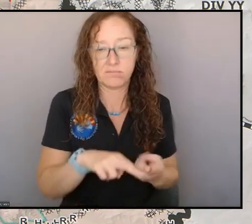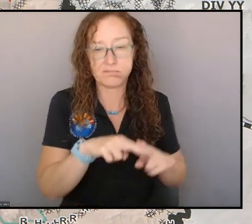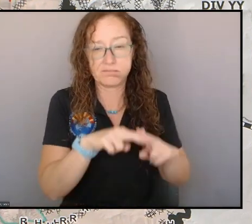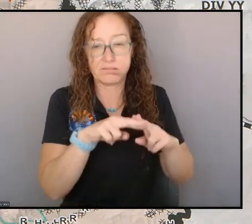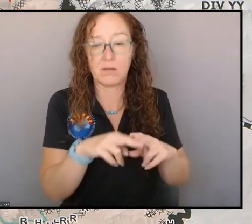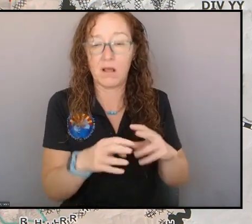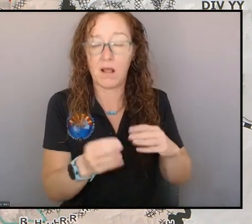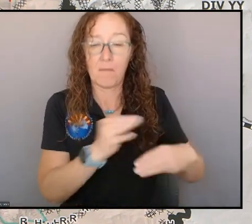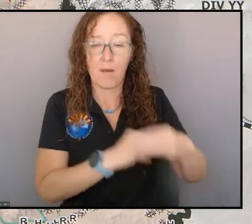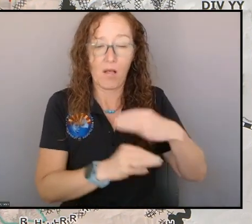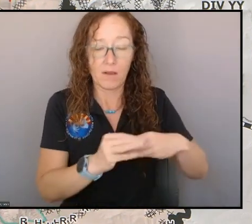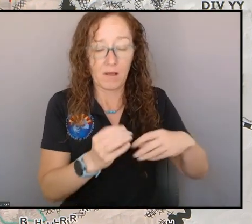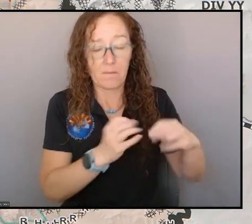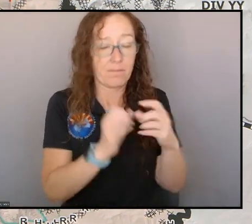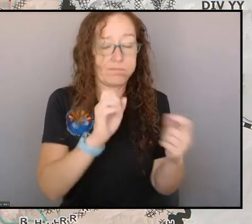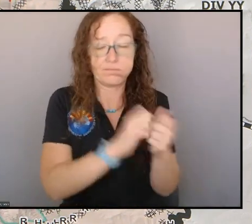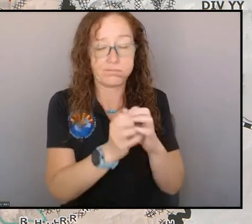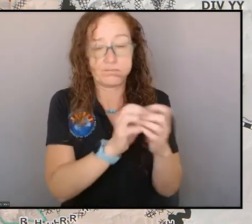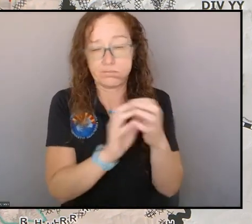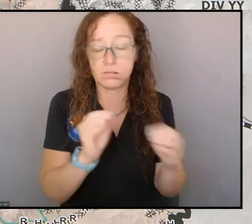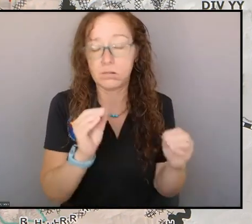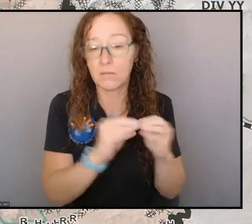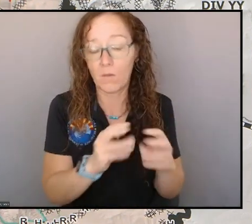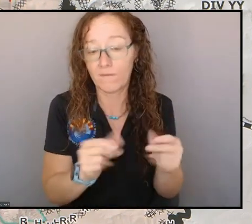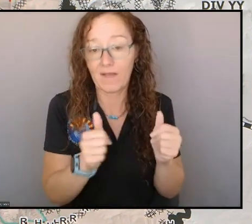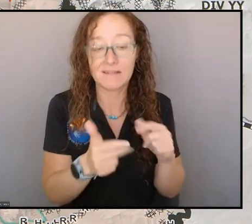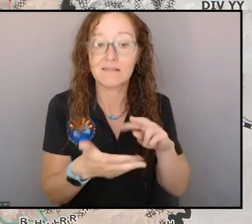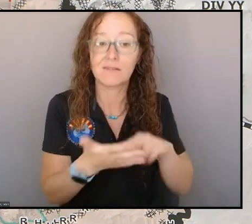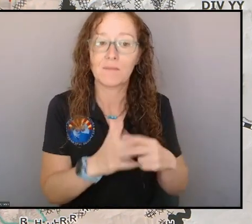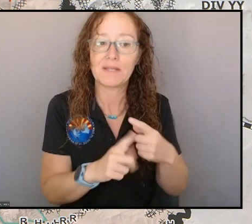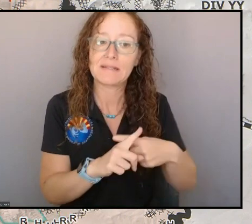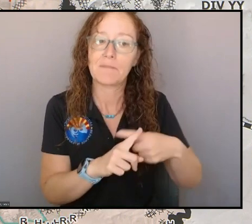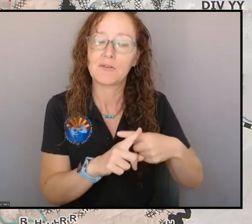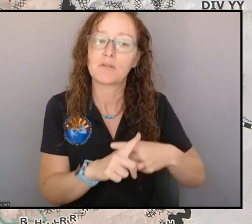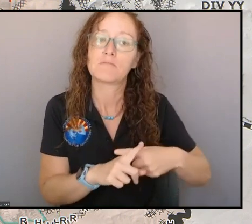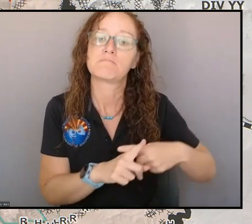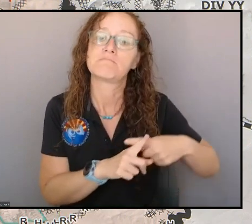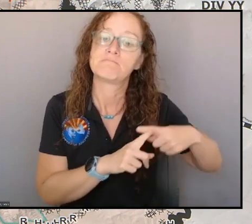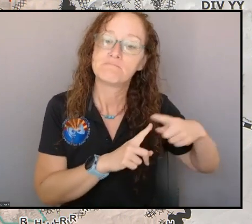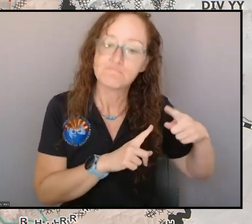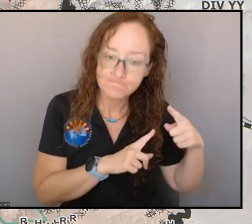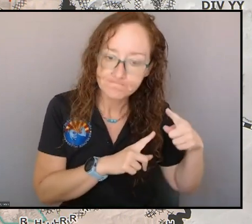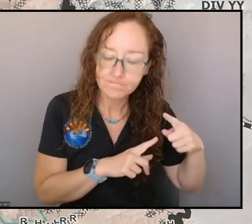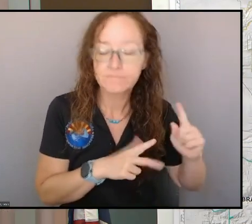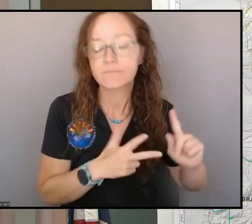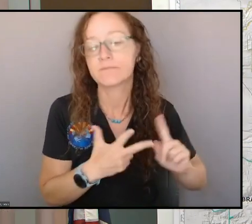the temperature. And with increasing temperature comes lower humidity. So, with downsloping winds, it's very